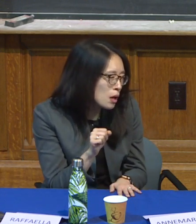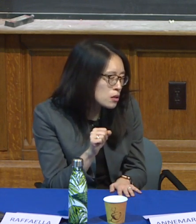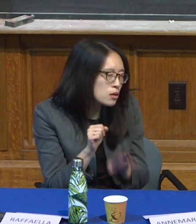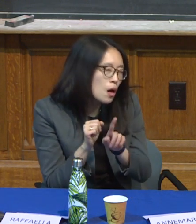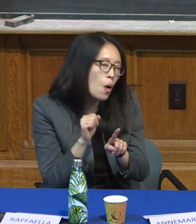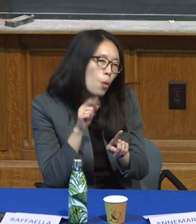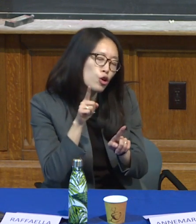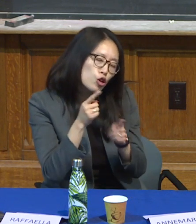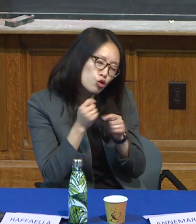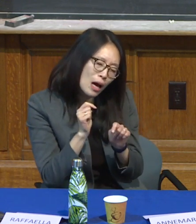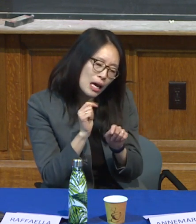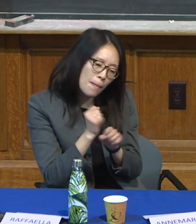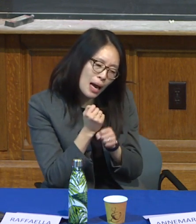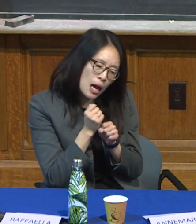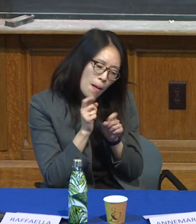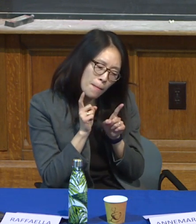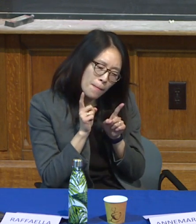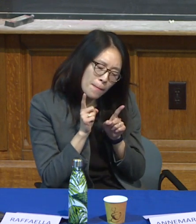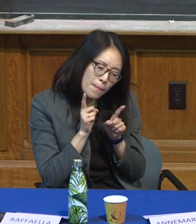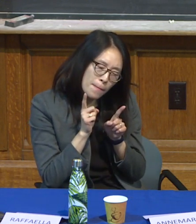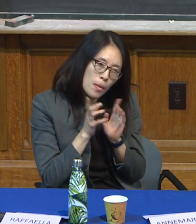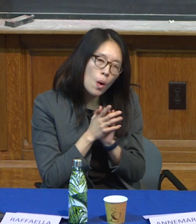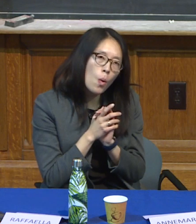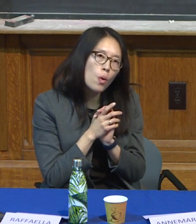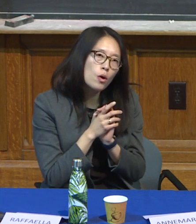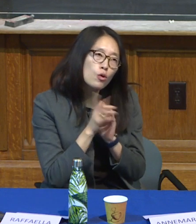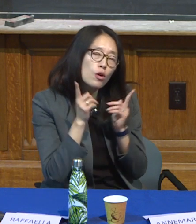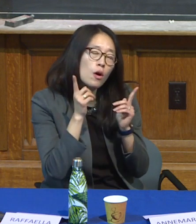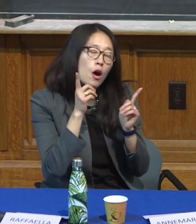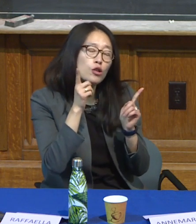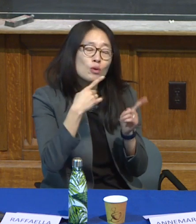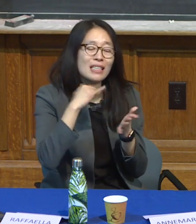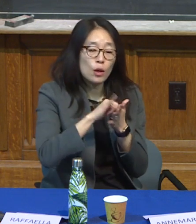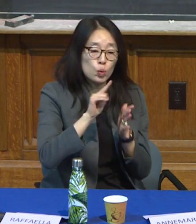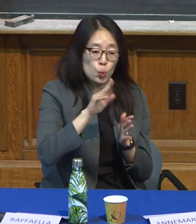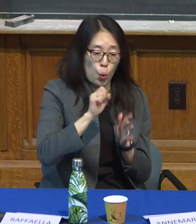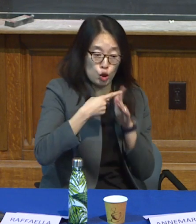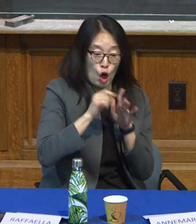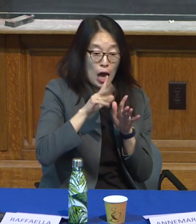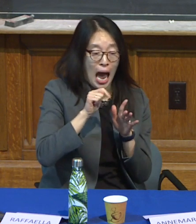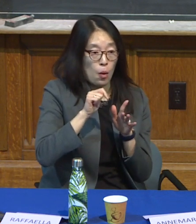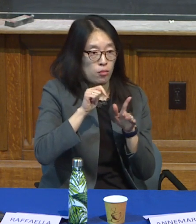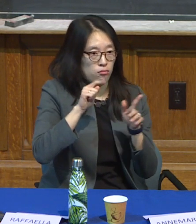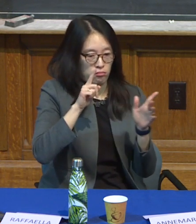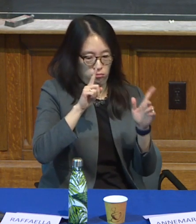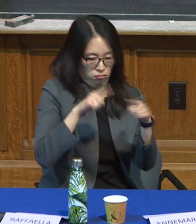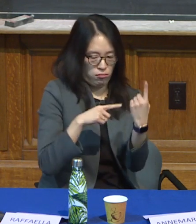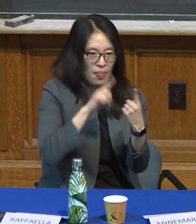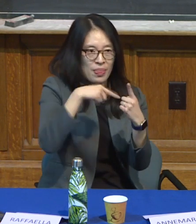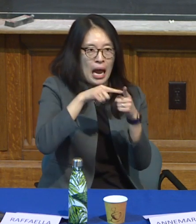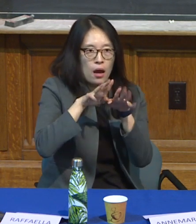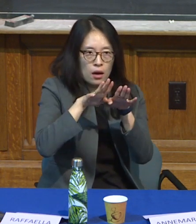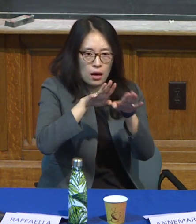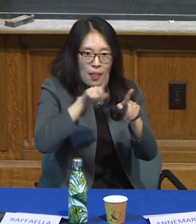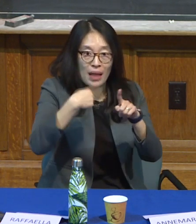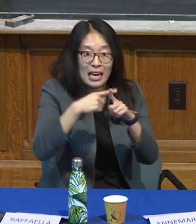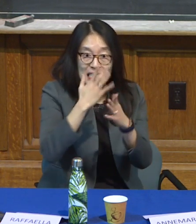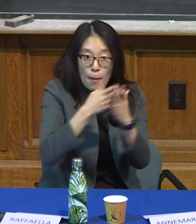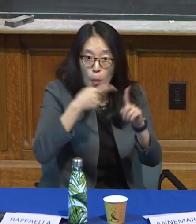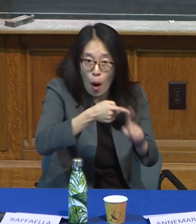[Interpreter] I'm also not completely sure what the question was. Well, so you said that tools started out as one thing